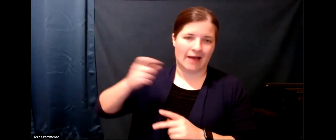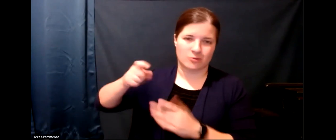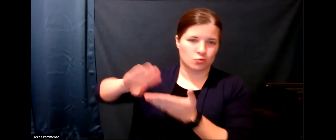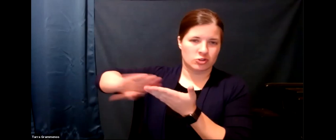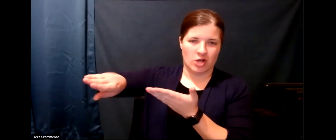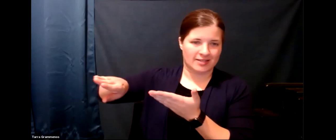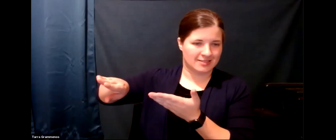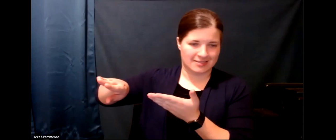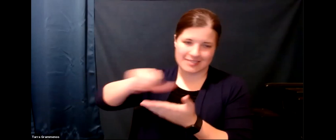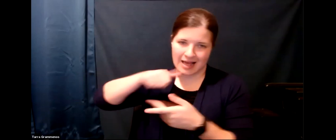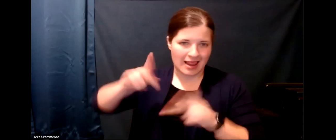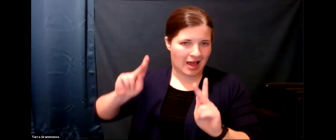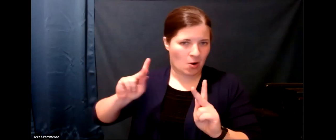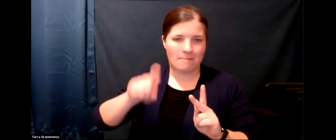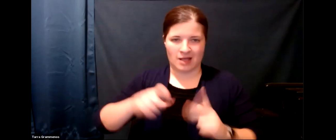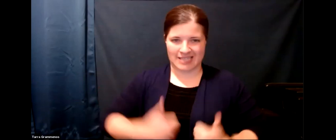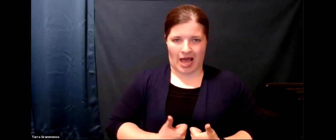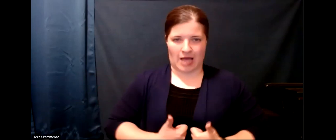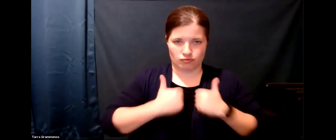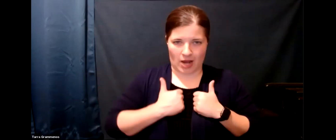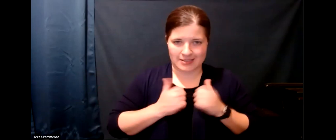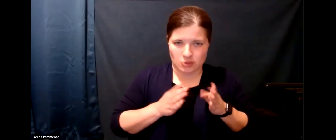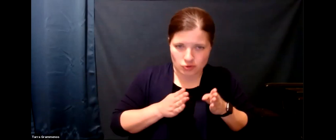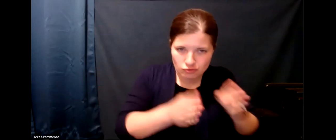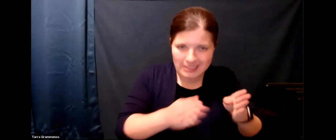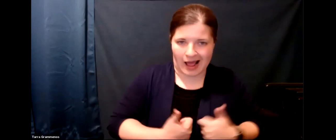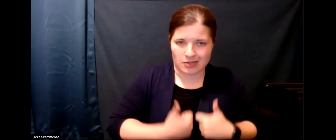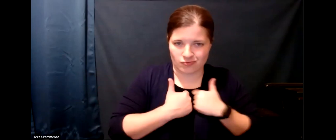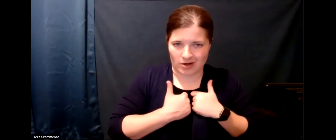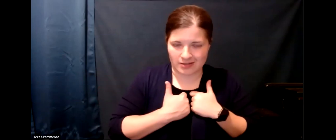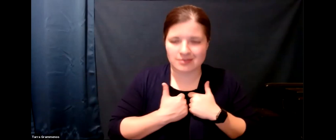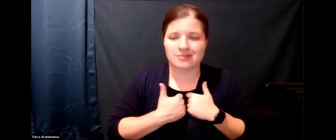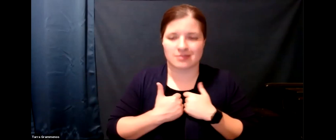This could be a notary. So we would need a notary's information here.